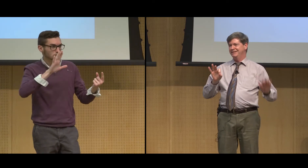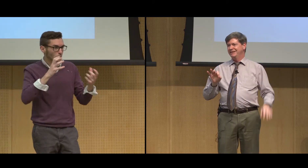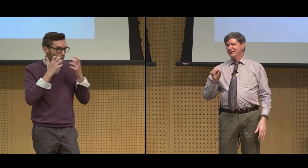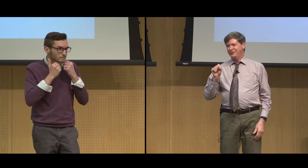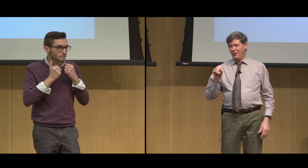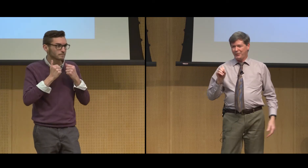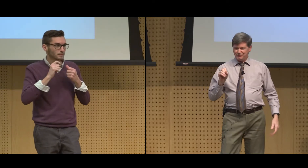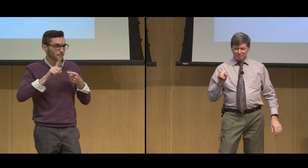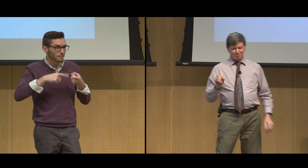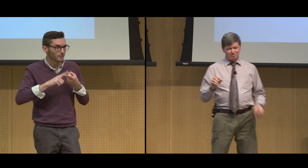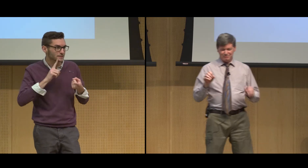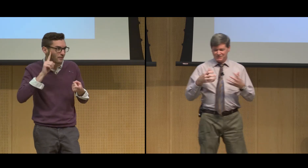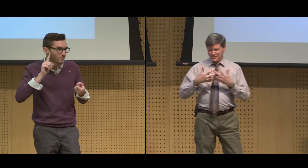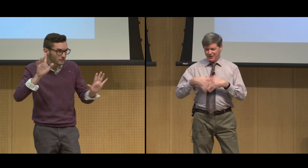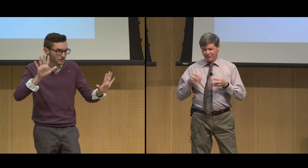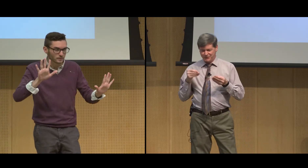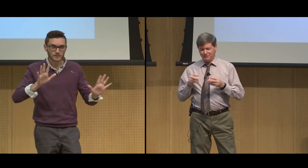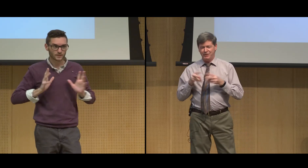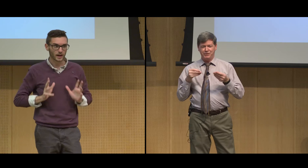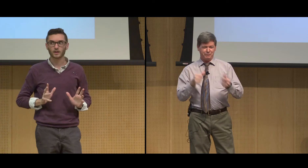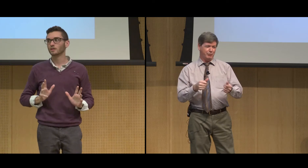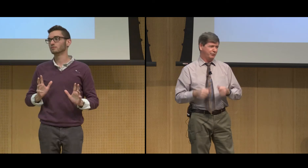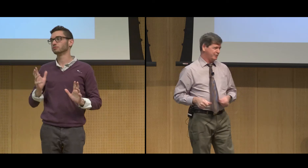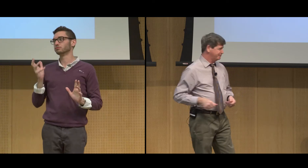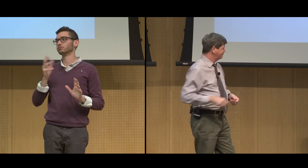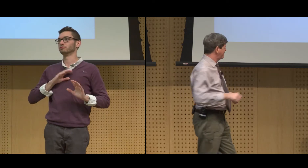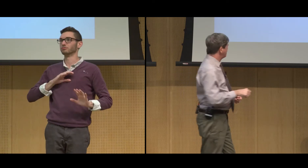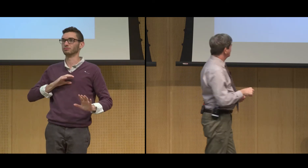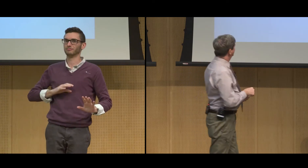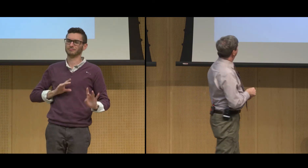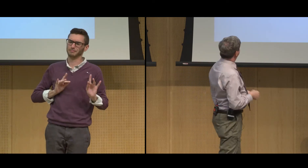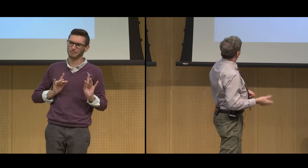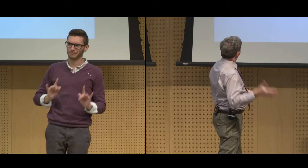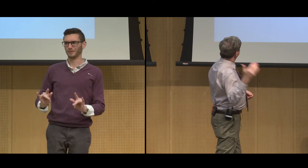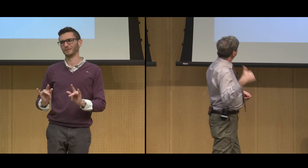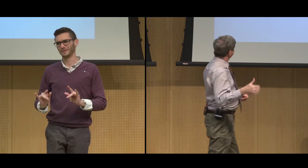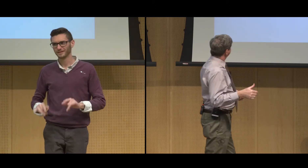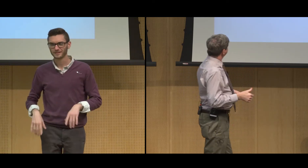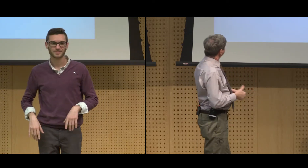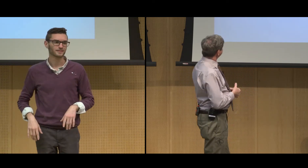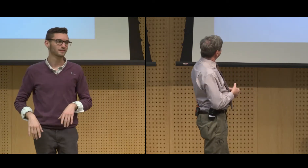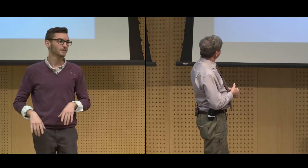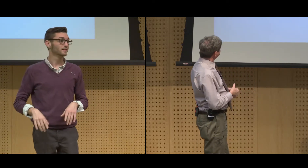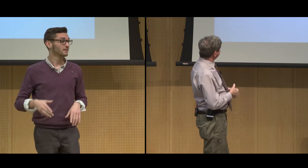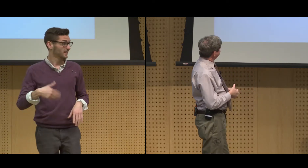so--so that was very smooth. Next.